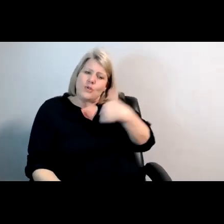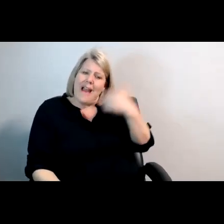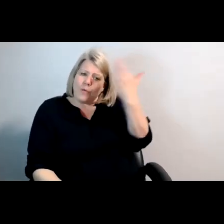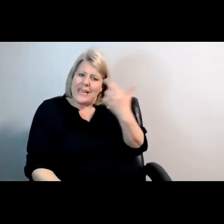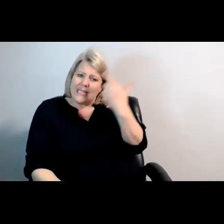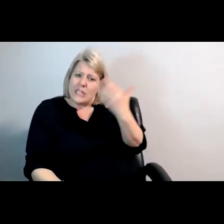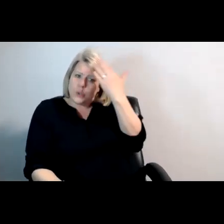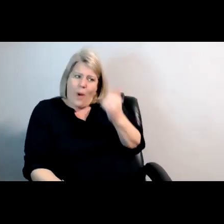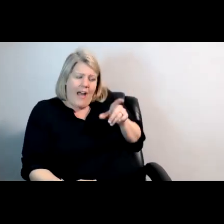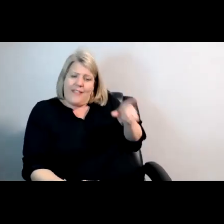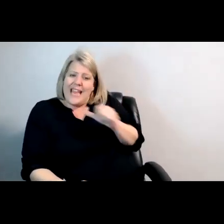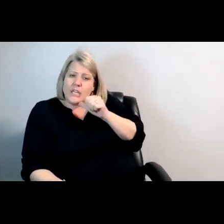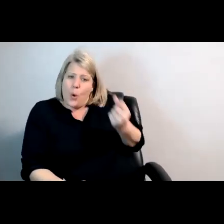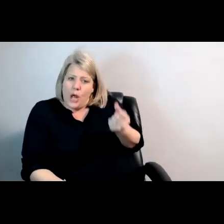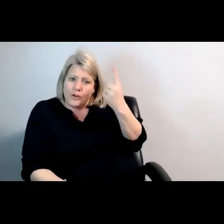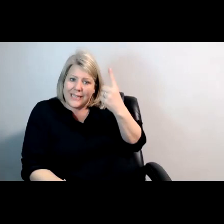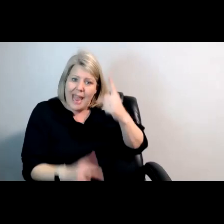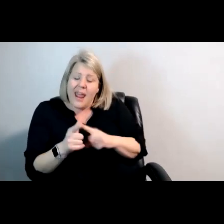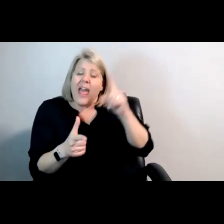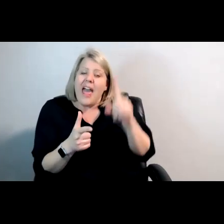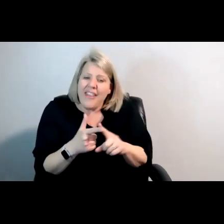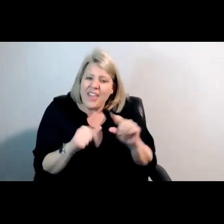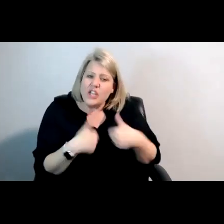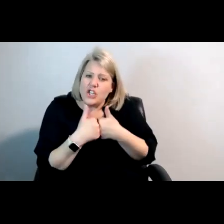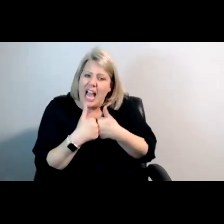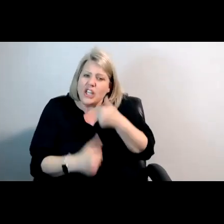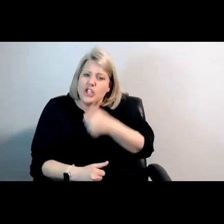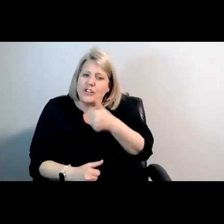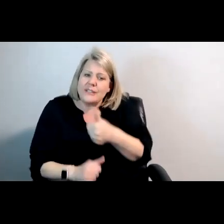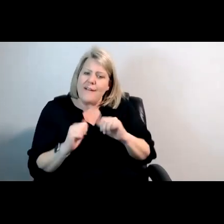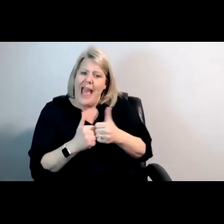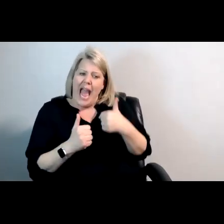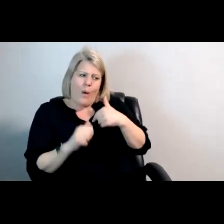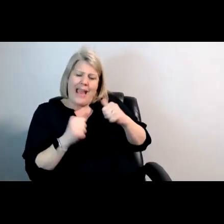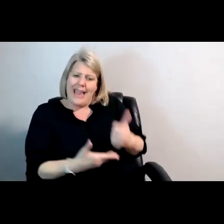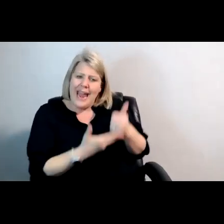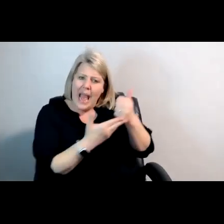And then I think you need to kind of challenge yourself to say, well, how can I help them understand? Because if they're their own guardian,